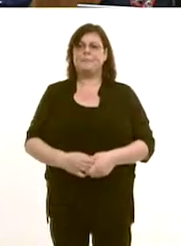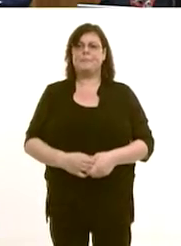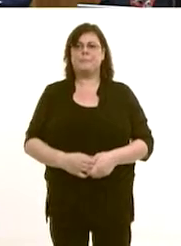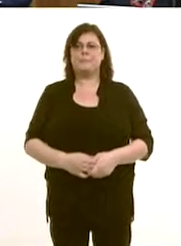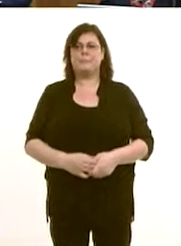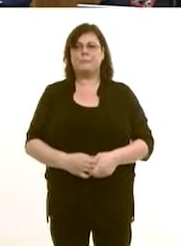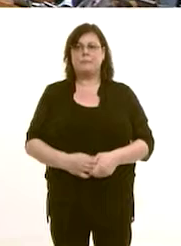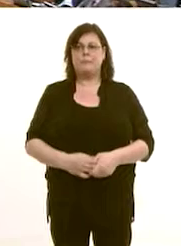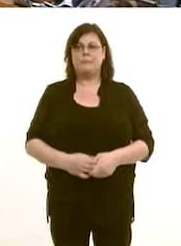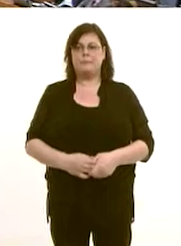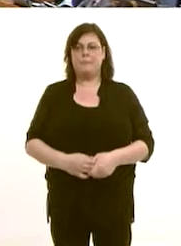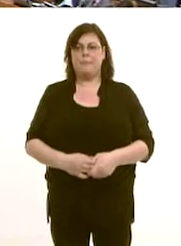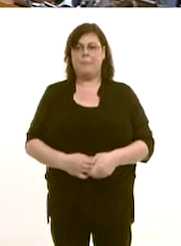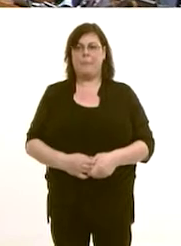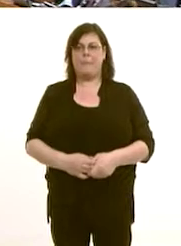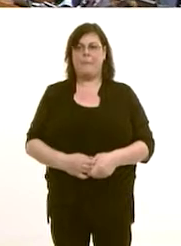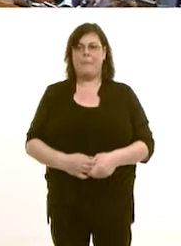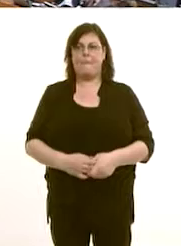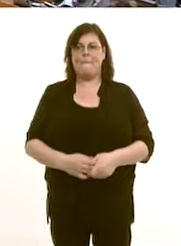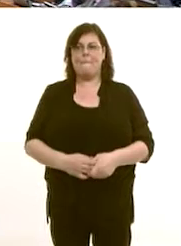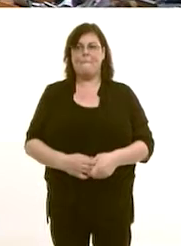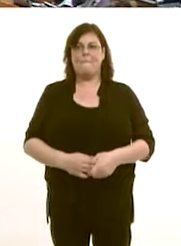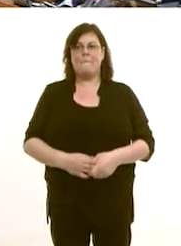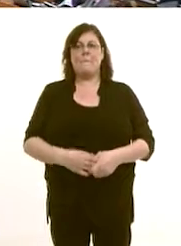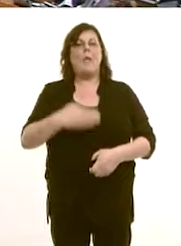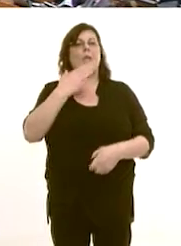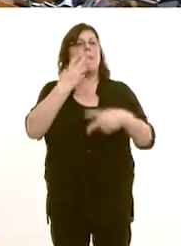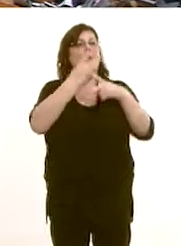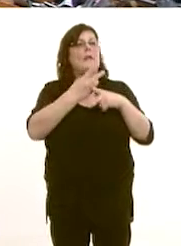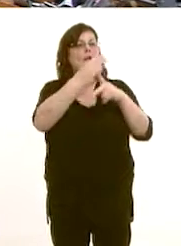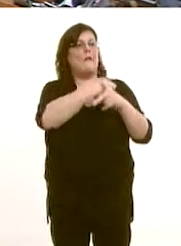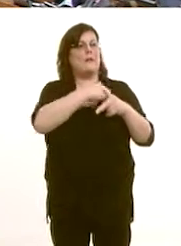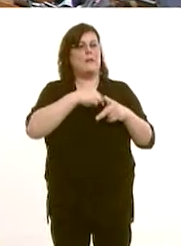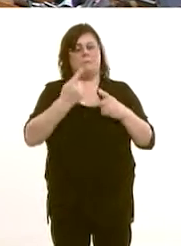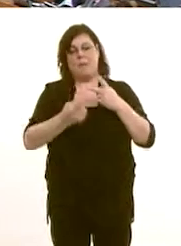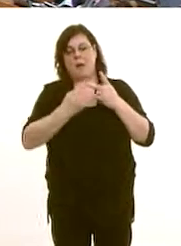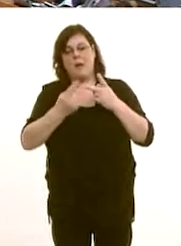Aled Roberts: First Minister, one of the other challenges facing any Government in improving